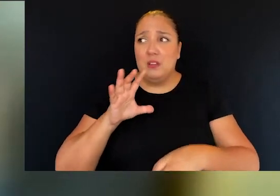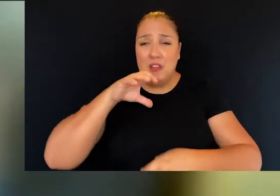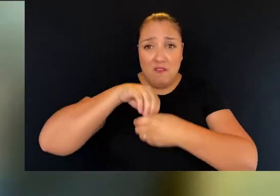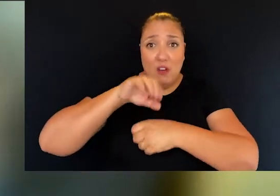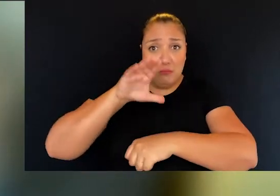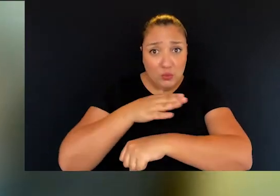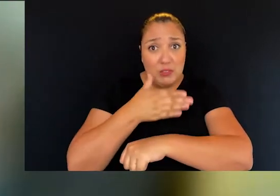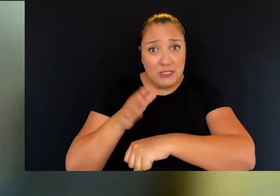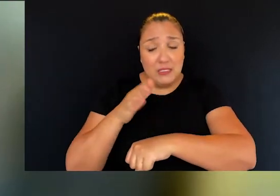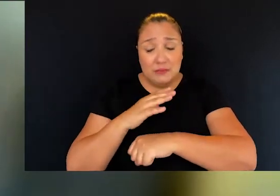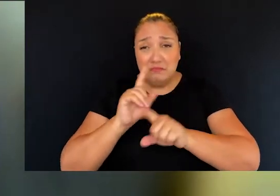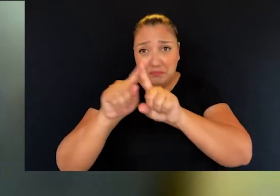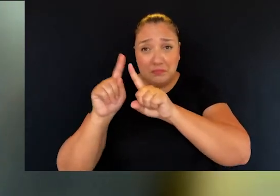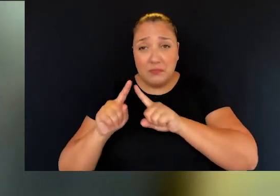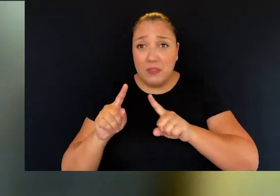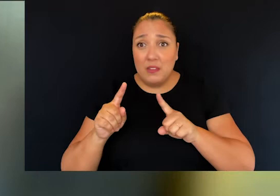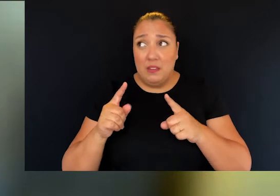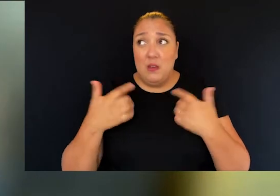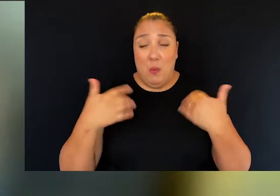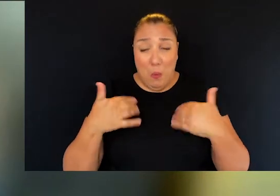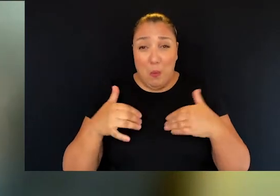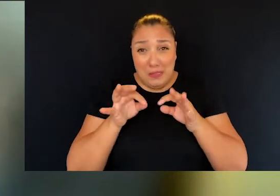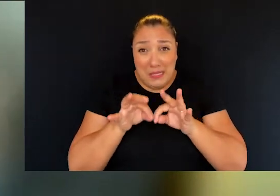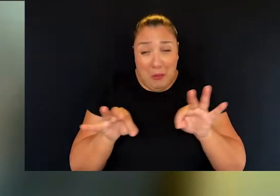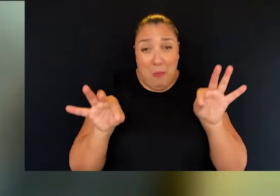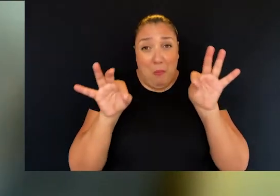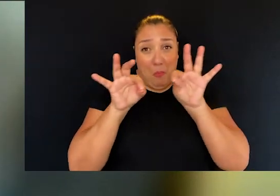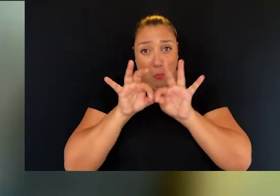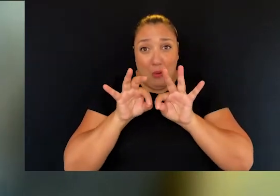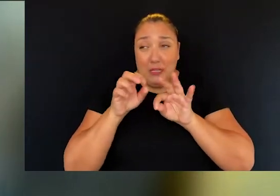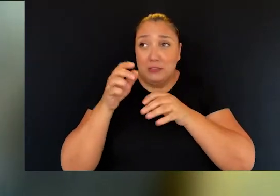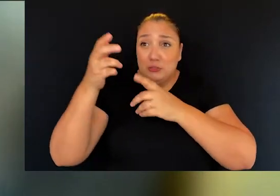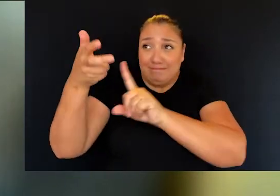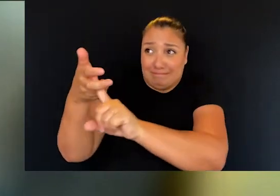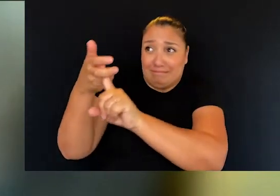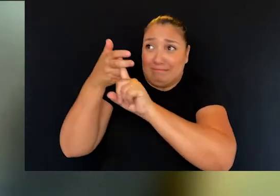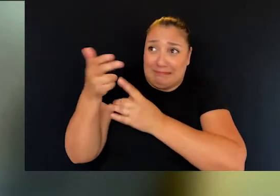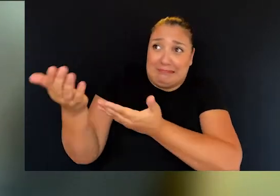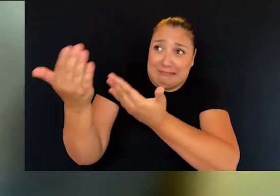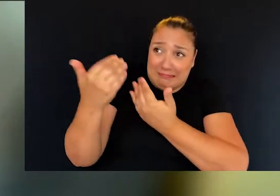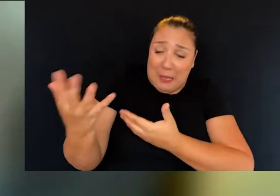It means something for them to bring into the conversation. "I have learned something, this is what this word means,